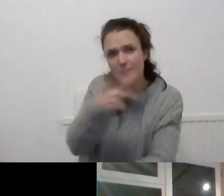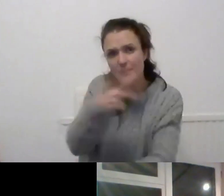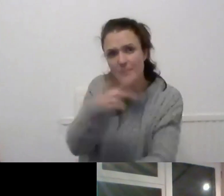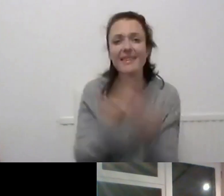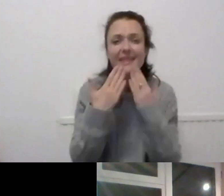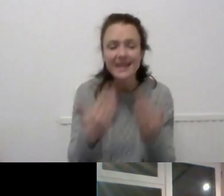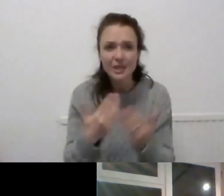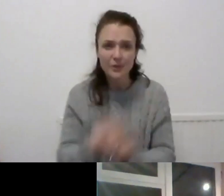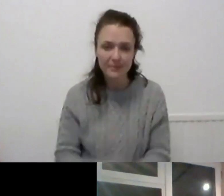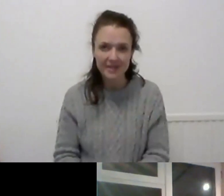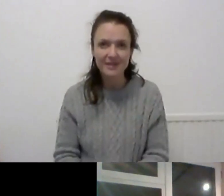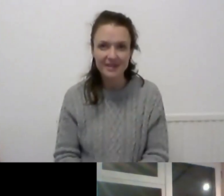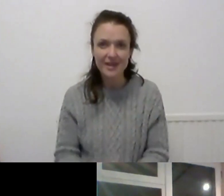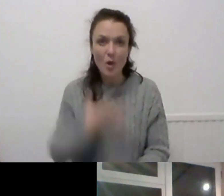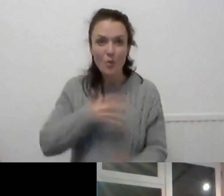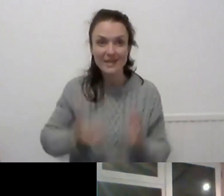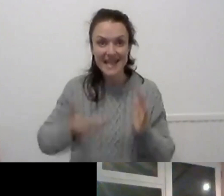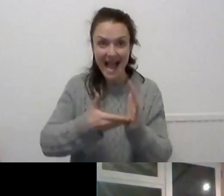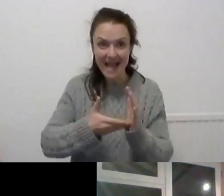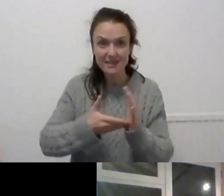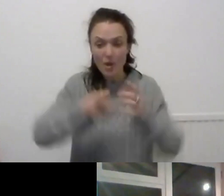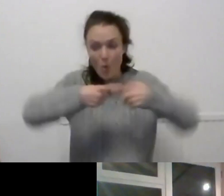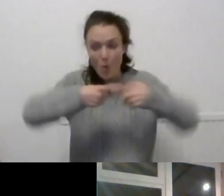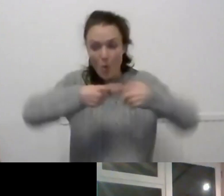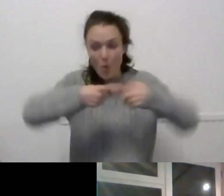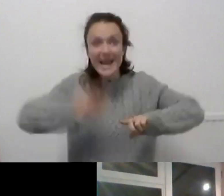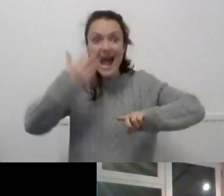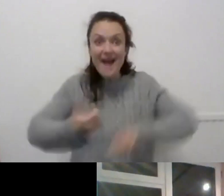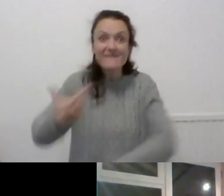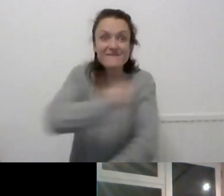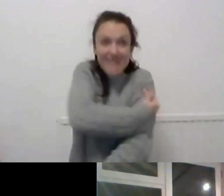vaccine, it is getting more and more available, which is superb and excellent for all of us.